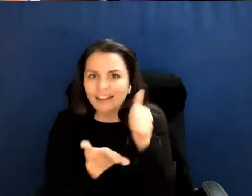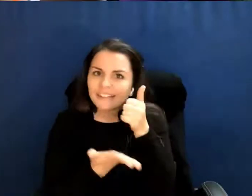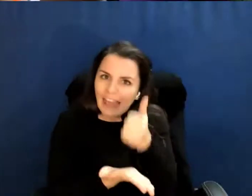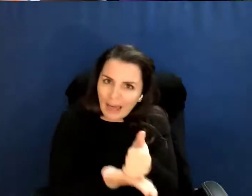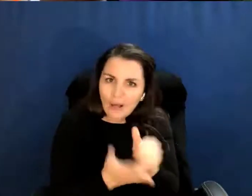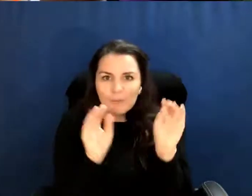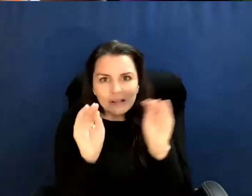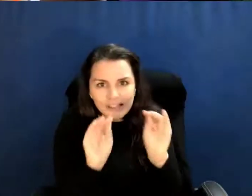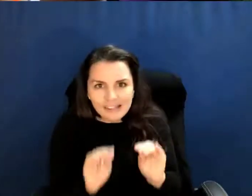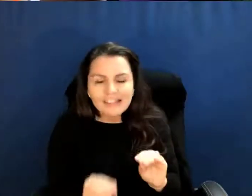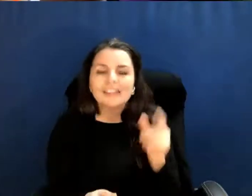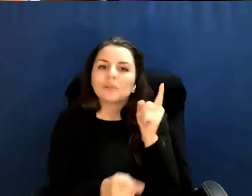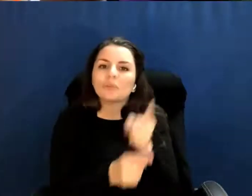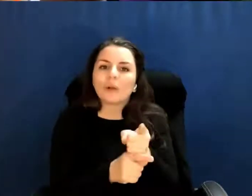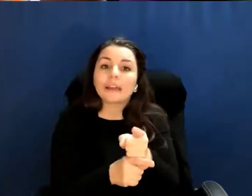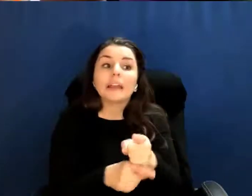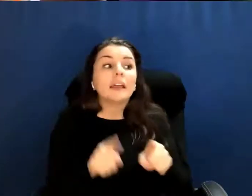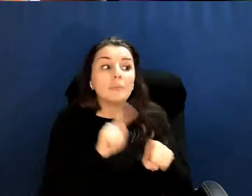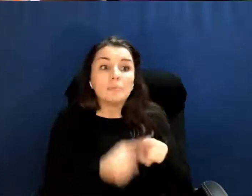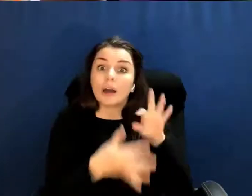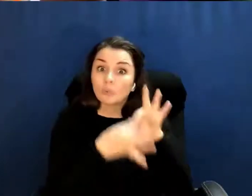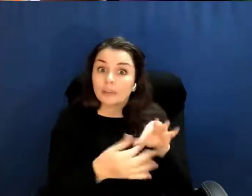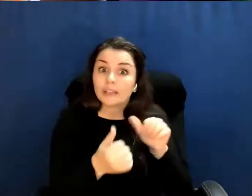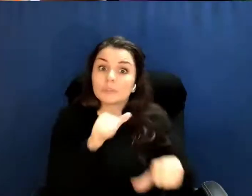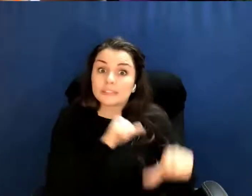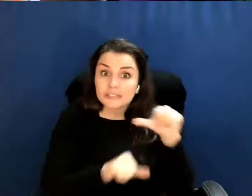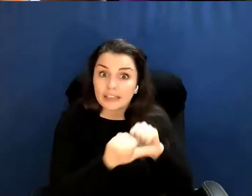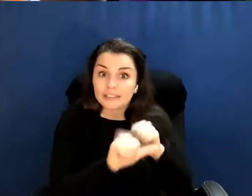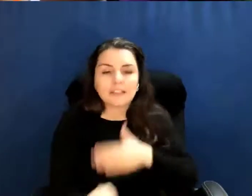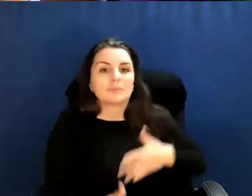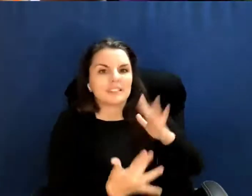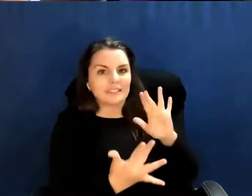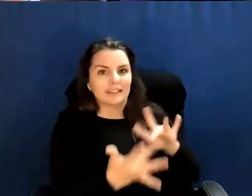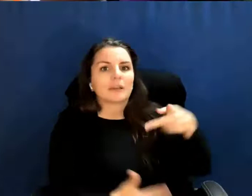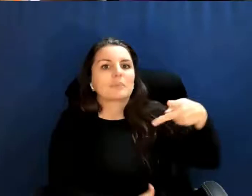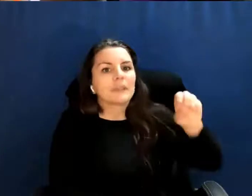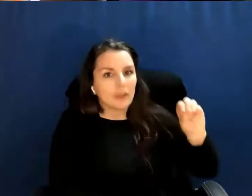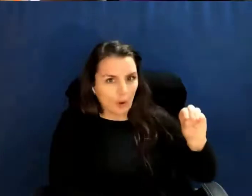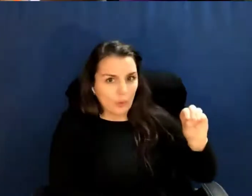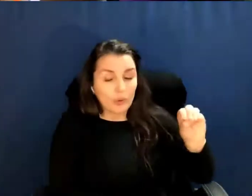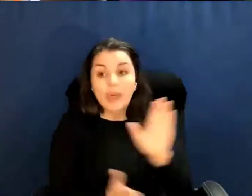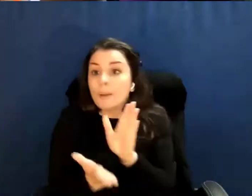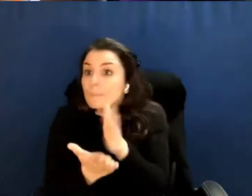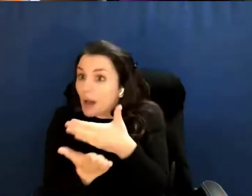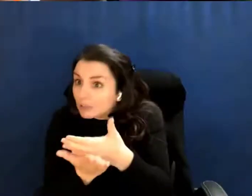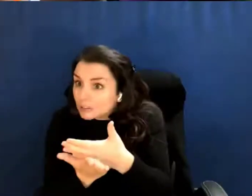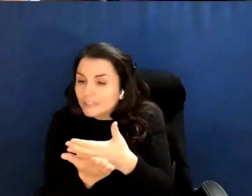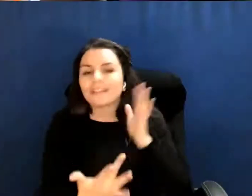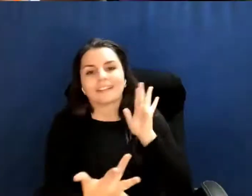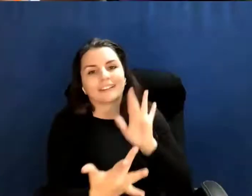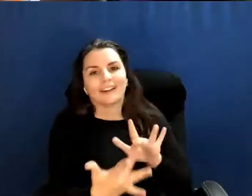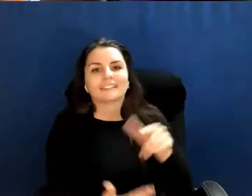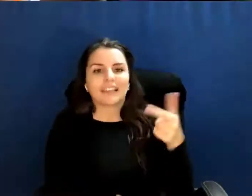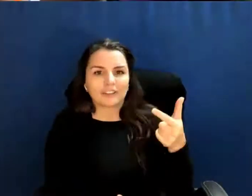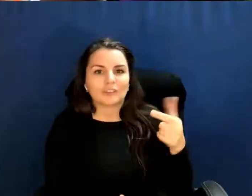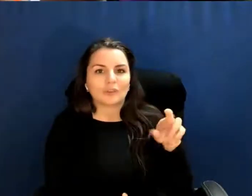But when you get down to the science, reach out to our program officials. And when you get down to the budgets, reach out to our grants folks .. . Lisa Chadwick: Yeah. Sheri Cummins: .. .